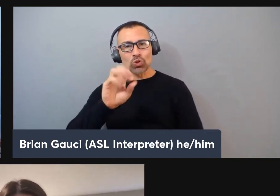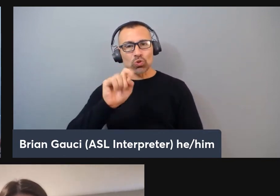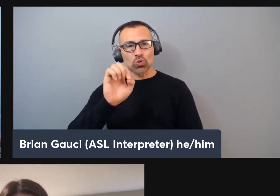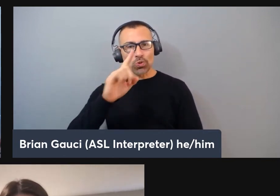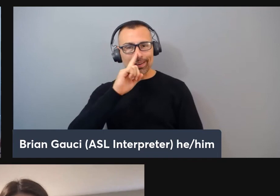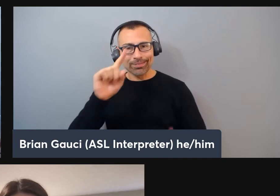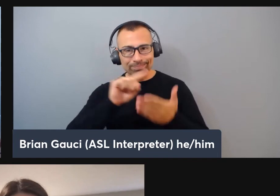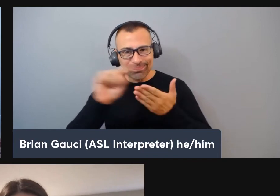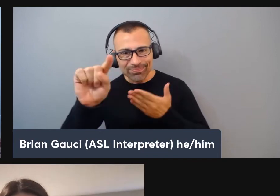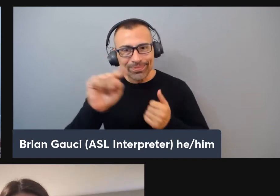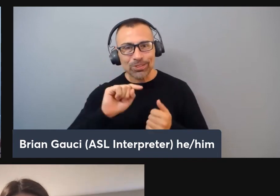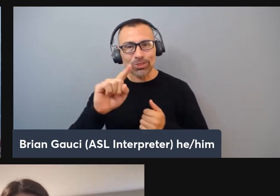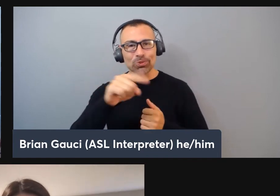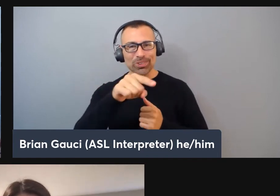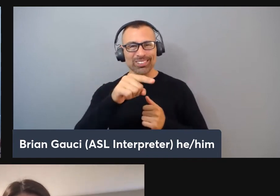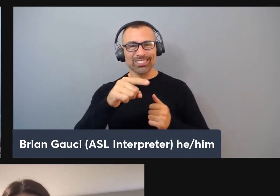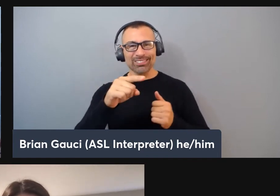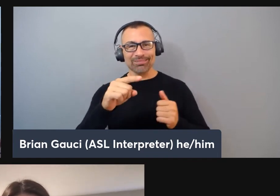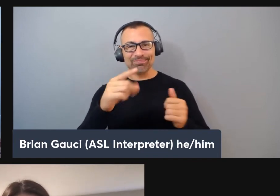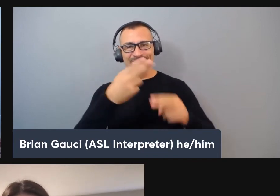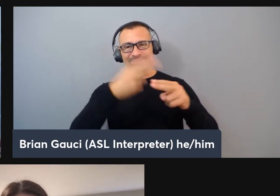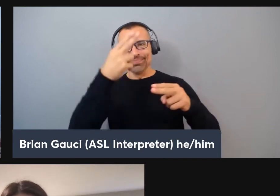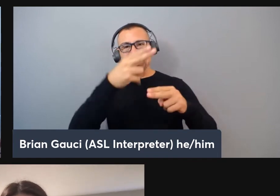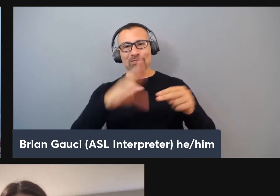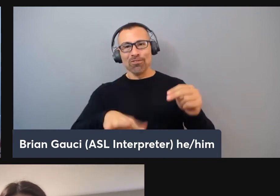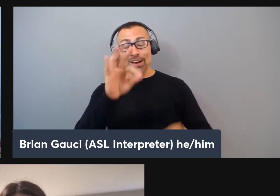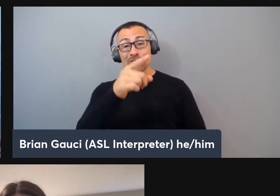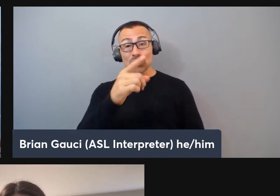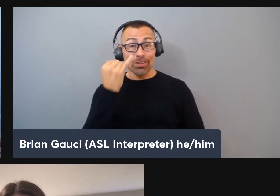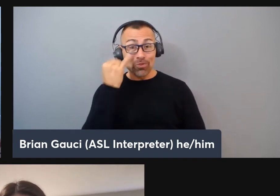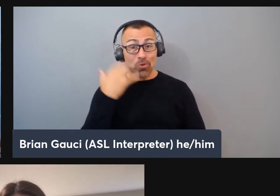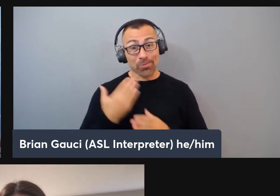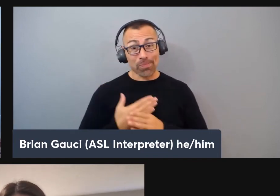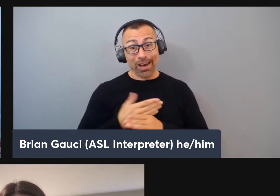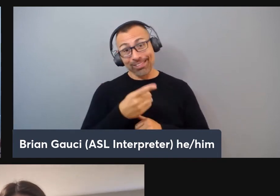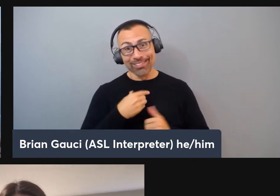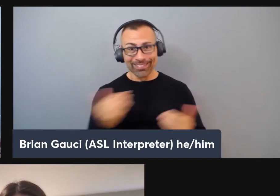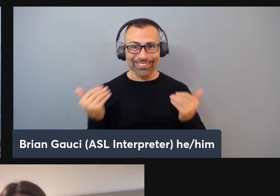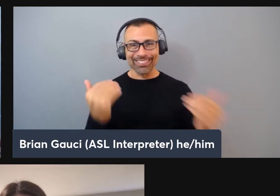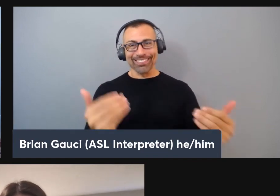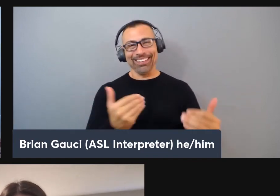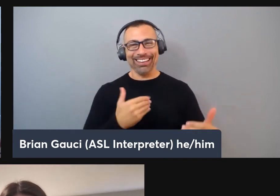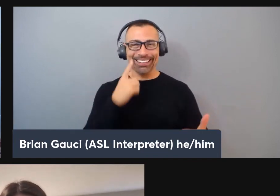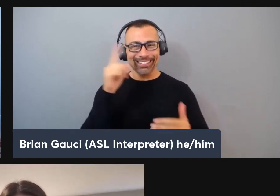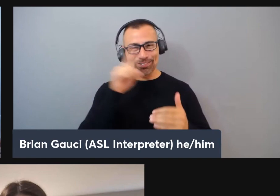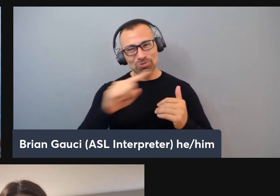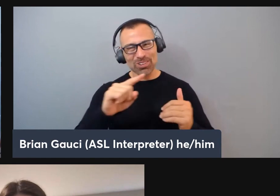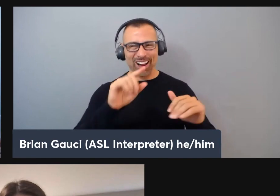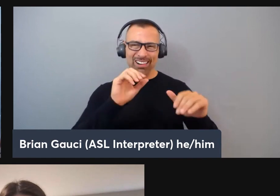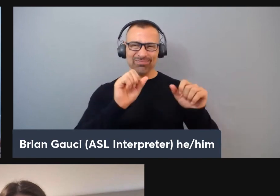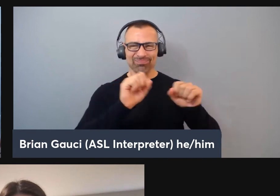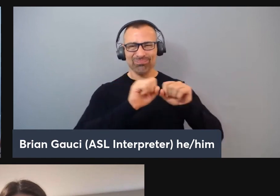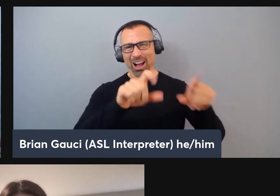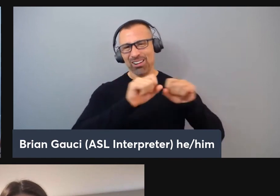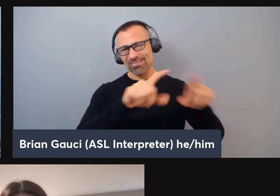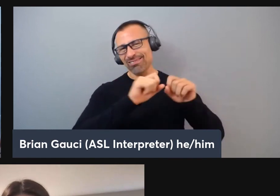that's where you need to go, he has it sharing there. So any questions there, definitely don't hesitate to reach out.